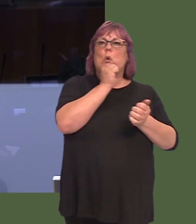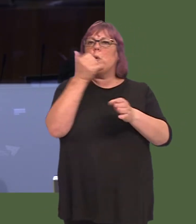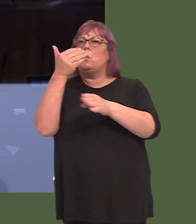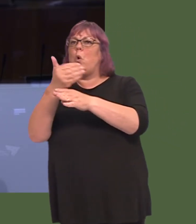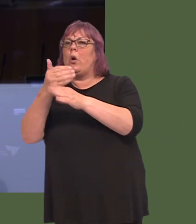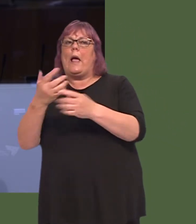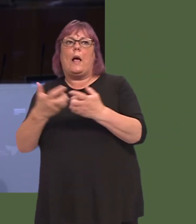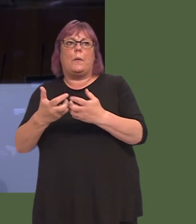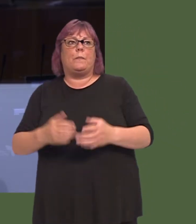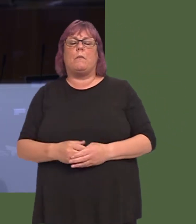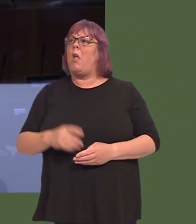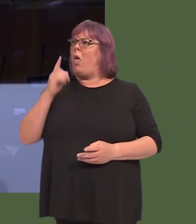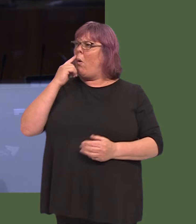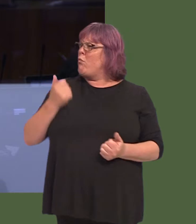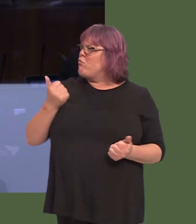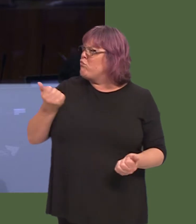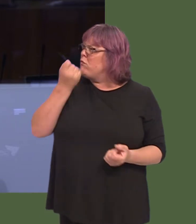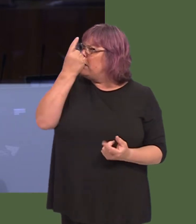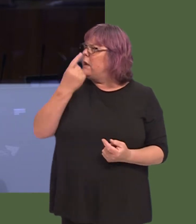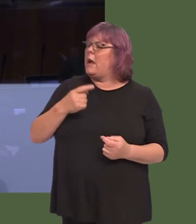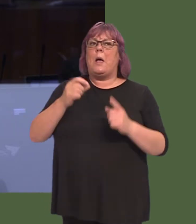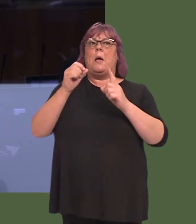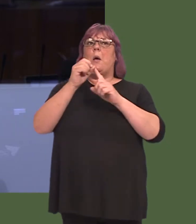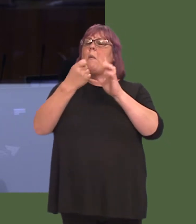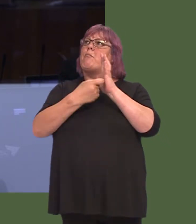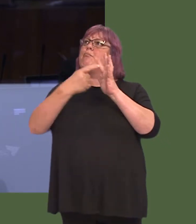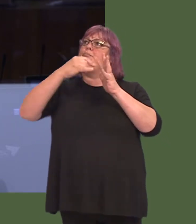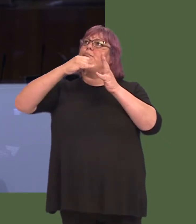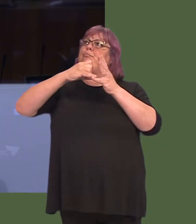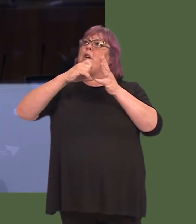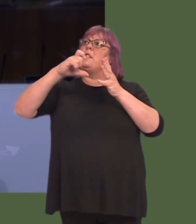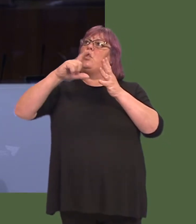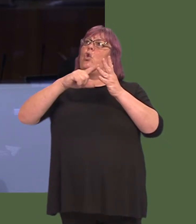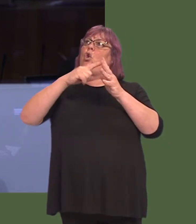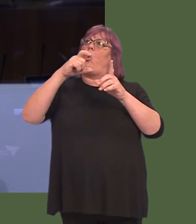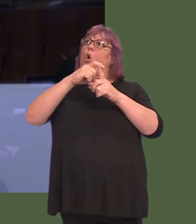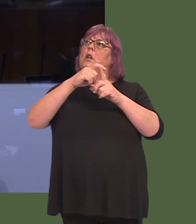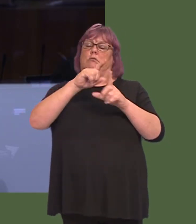I thought that this was a very worthwhile scheme. Prescoed has an excellent record of rehabilitation.